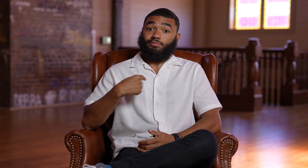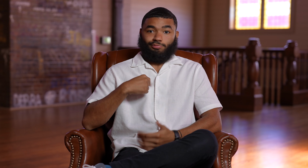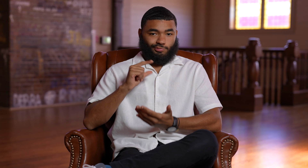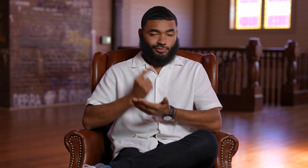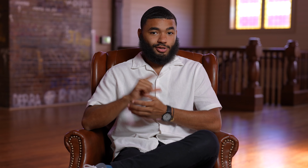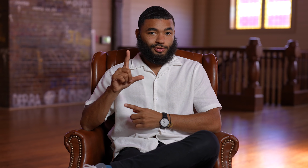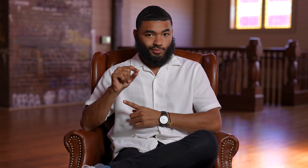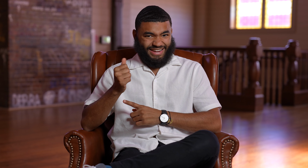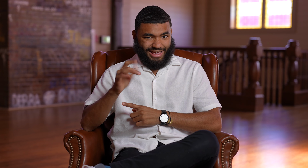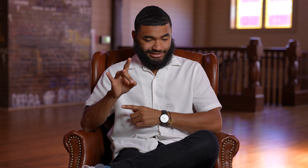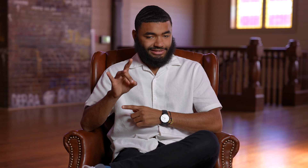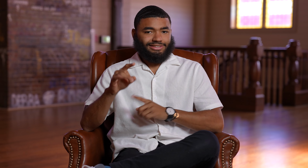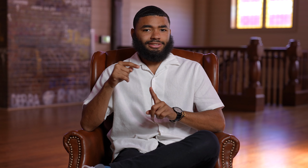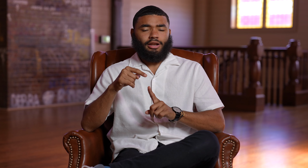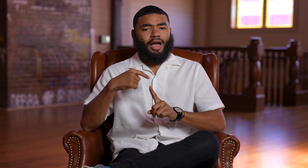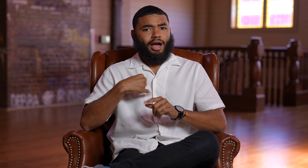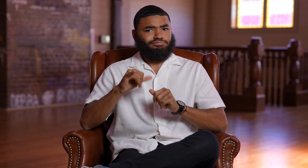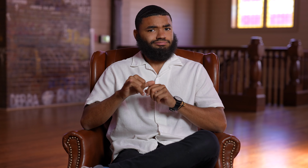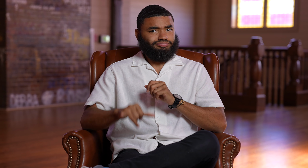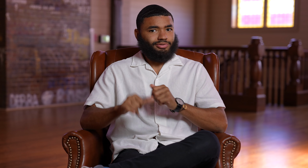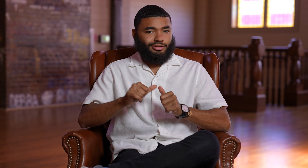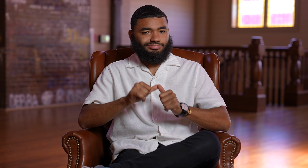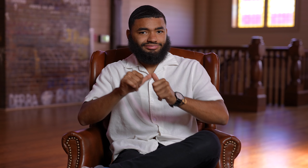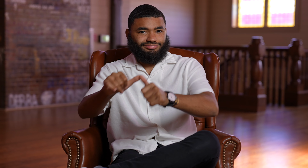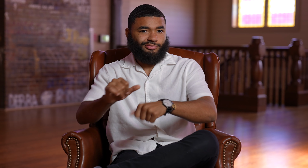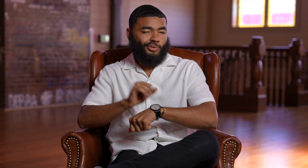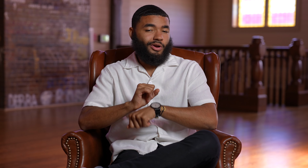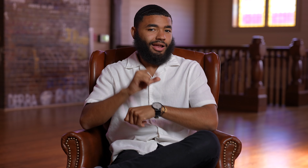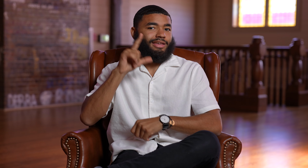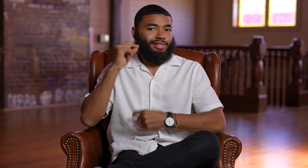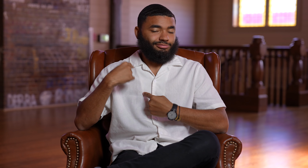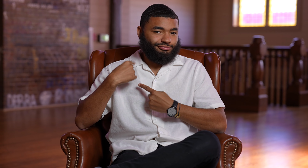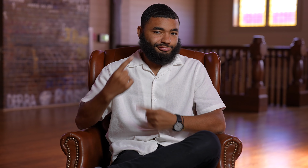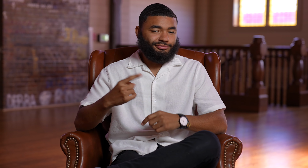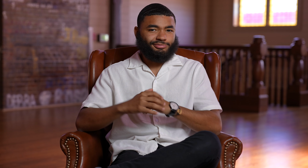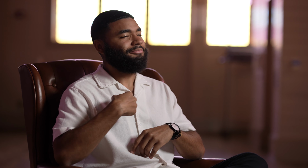After graduating in 2018, I continued my work experience here at Gallaudet.